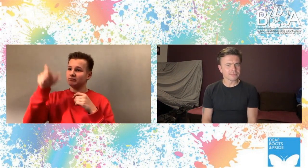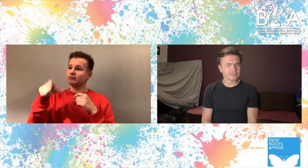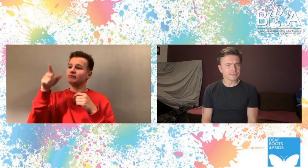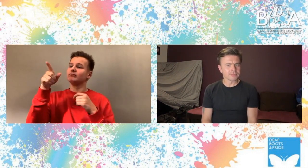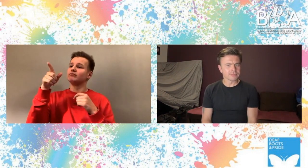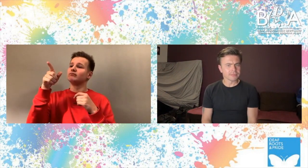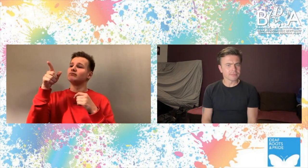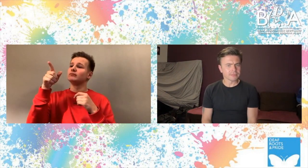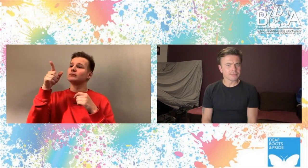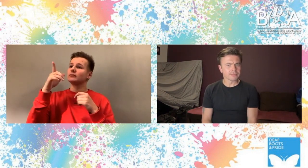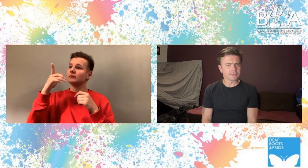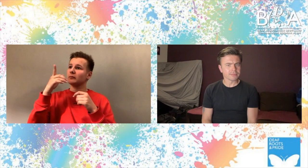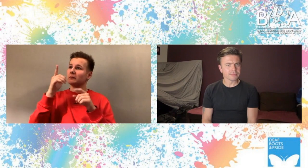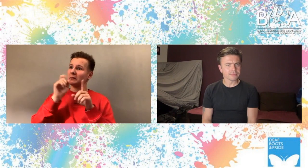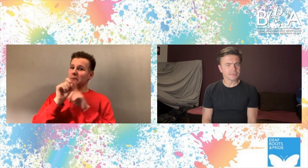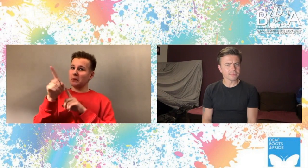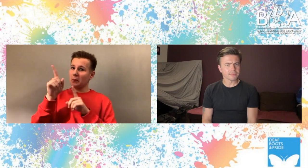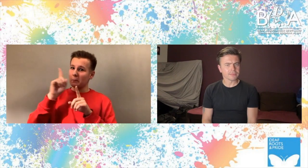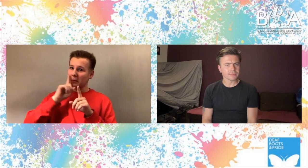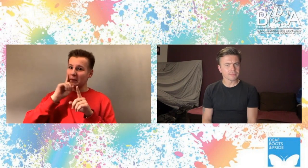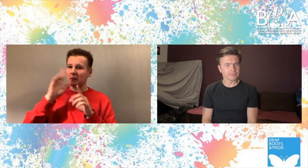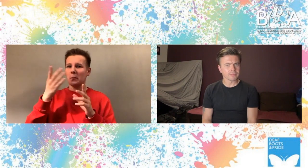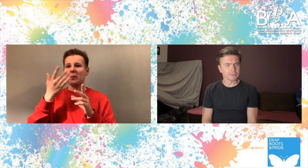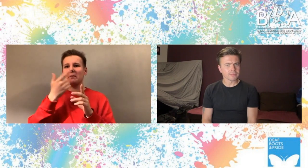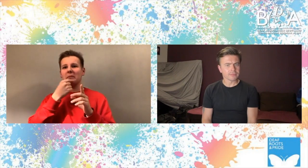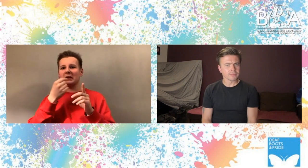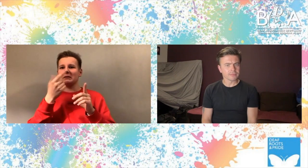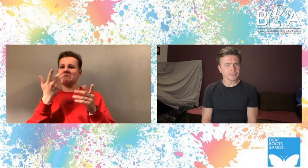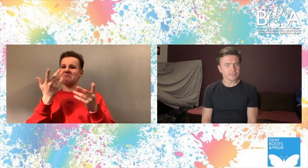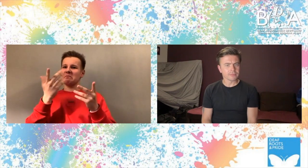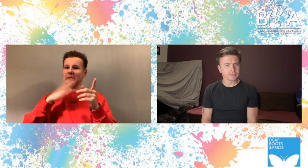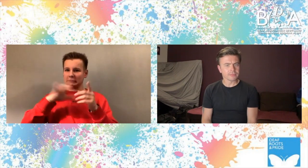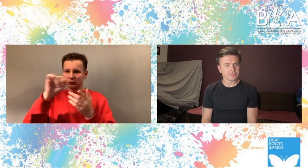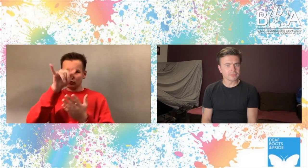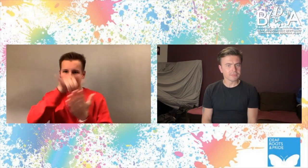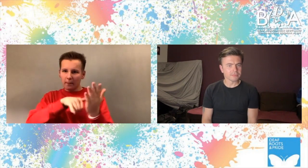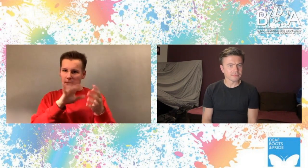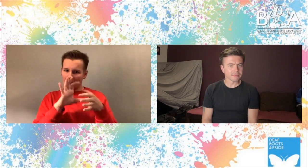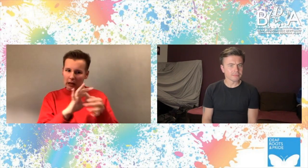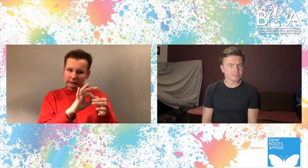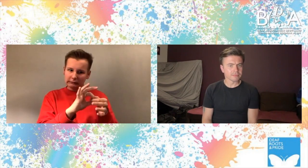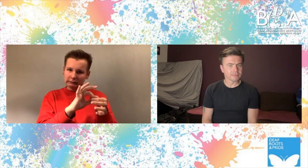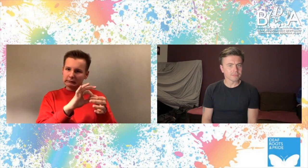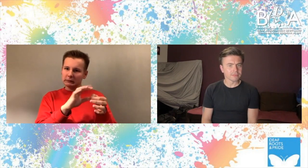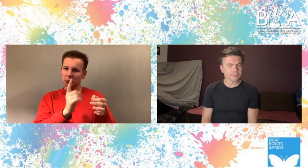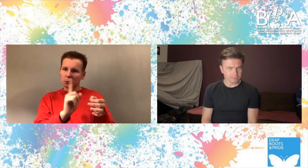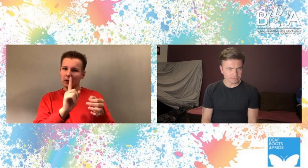choose the right actors to make sure that they work with the script and the